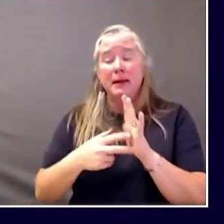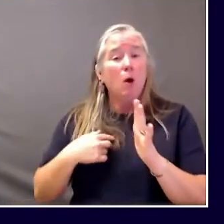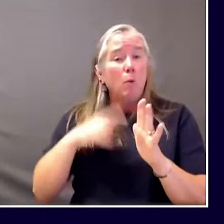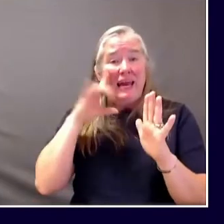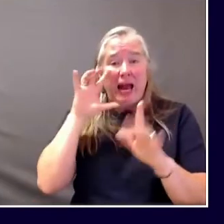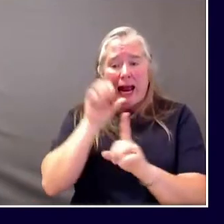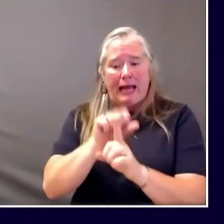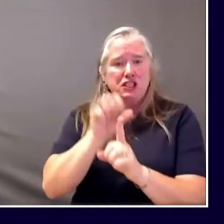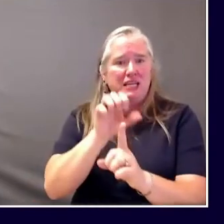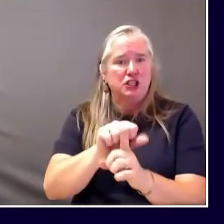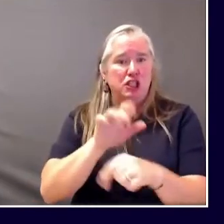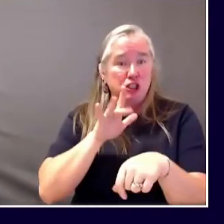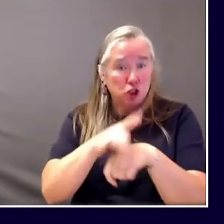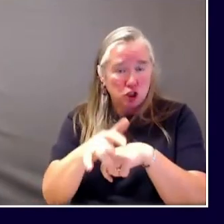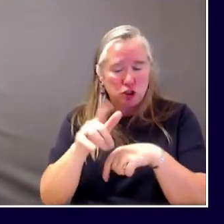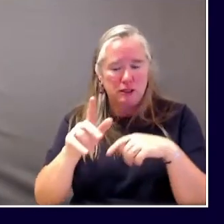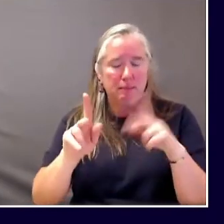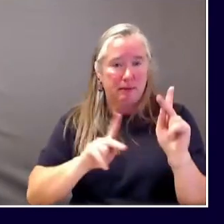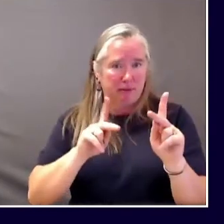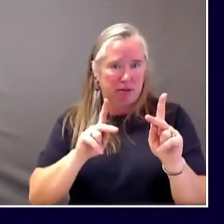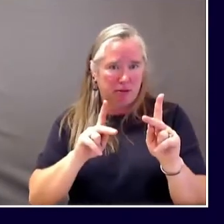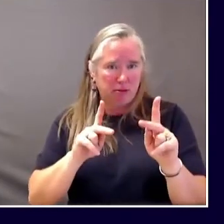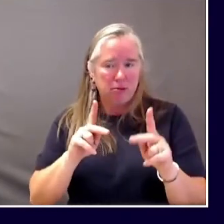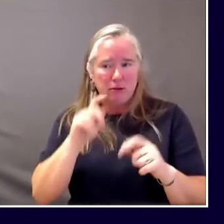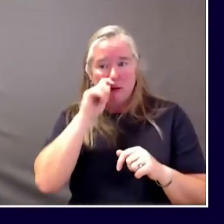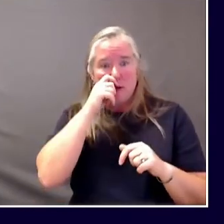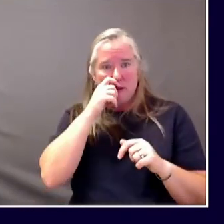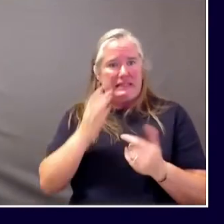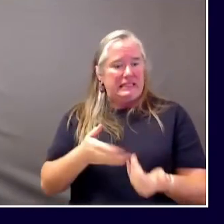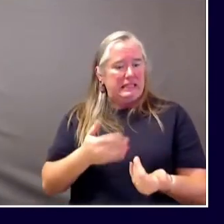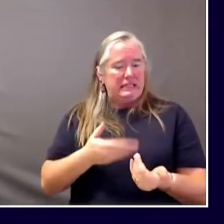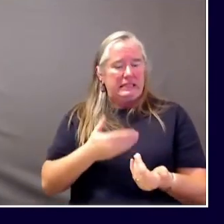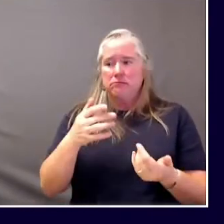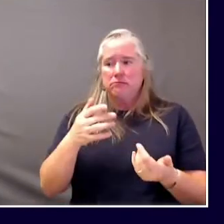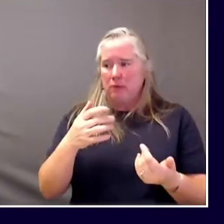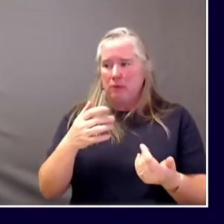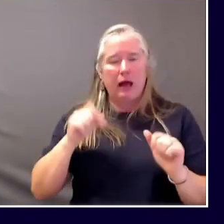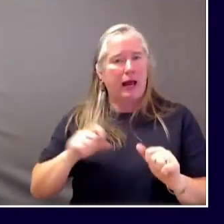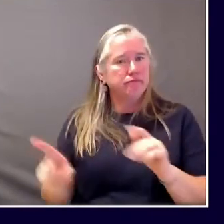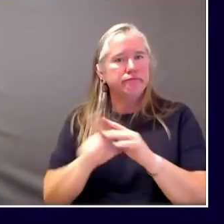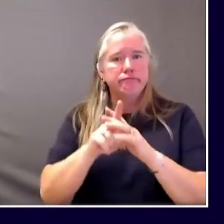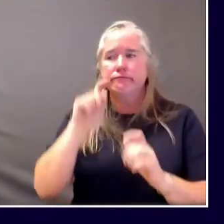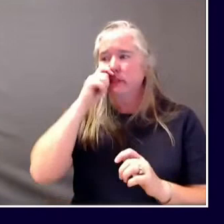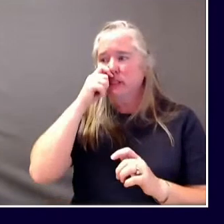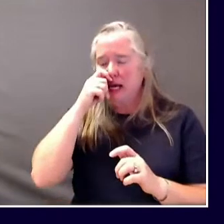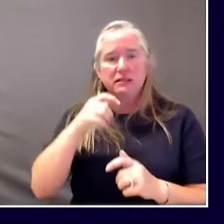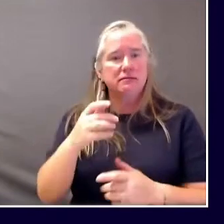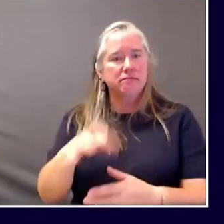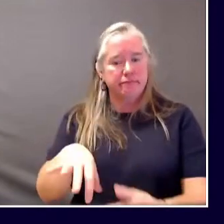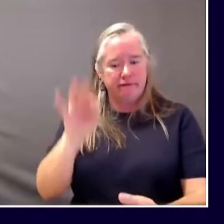work with those individuals buyer case investigators and